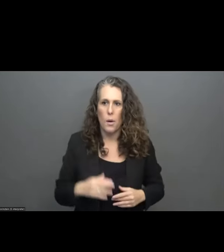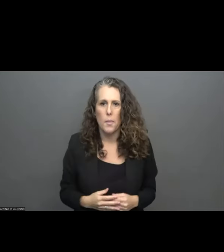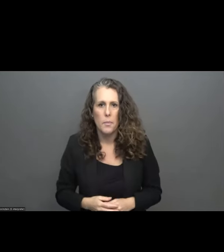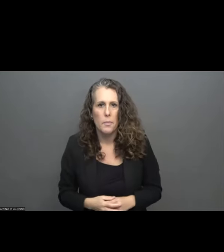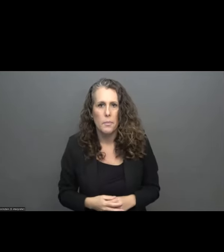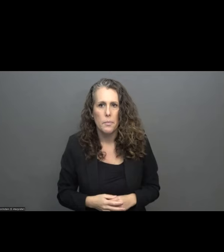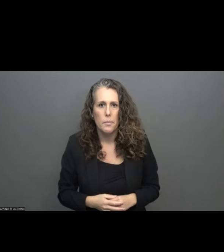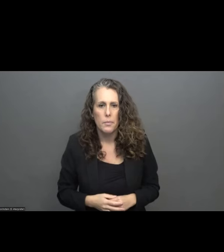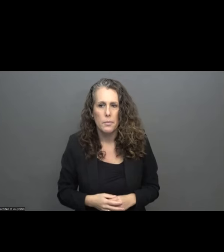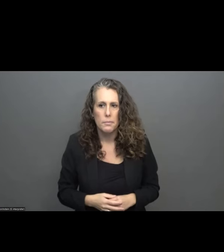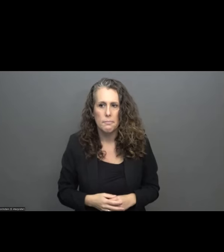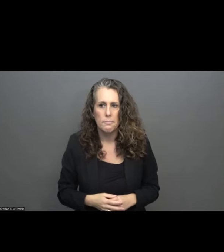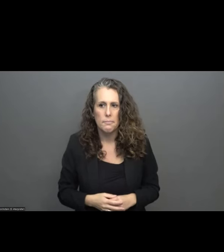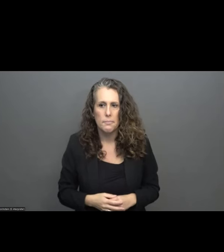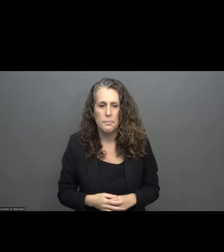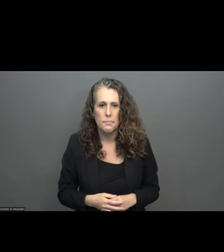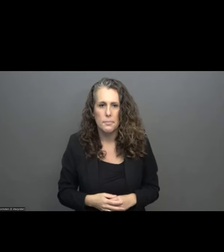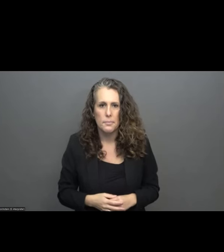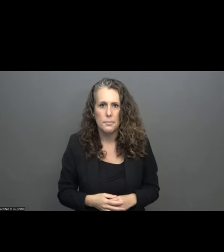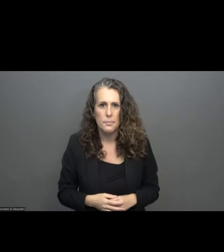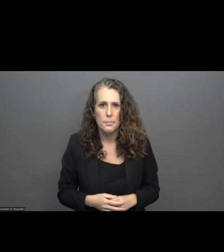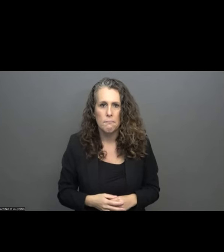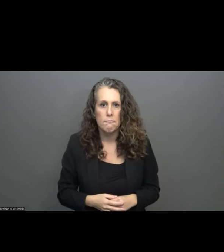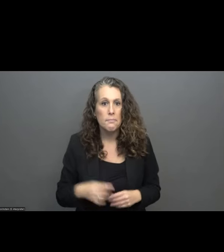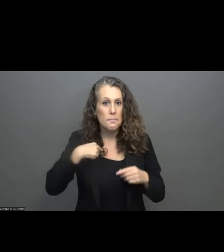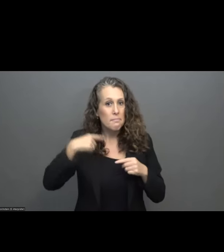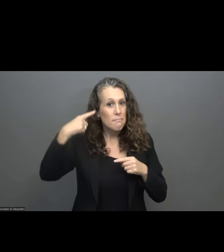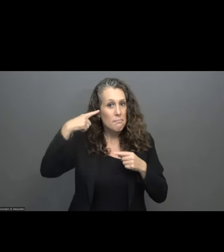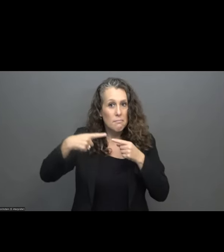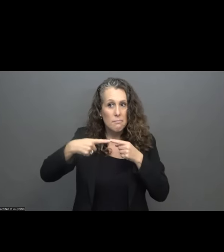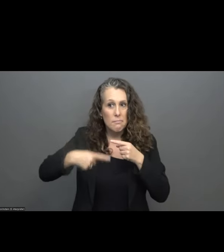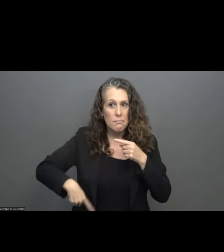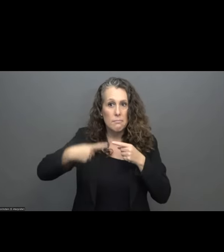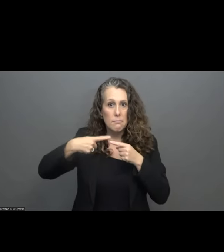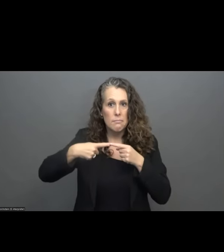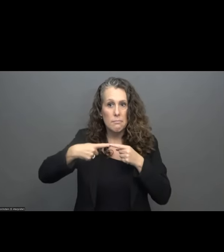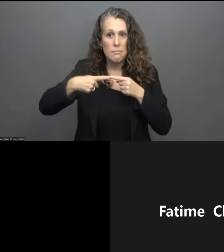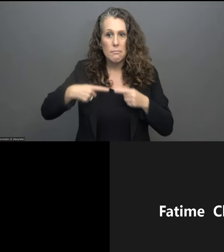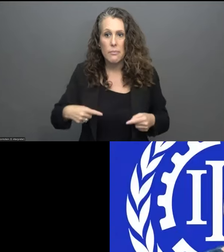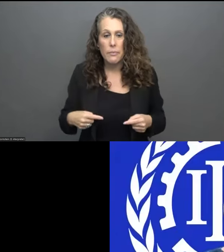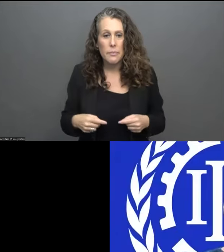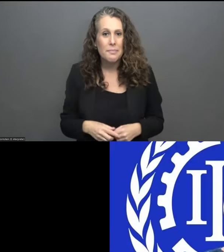Let's 10:28:19 shift past.